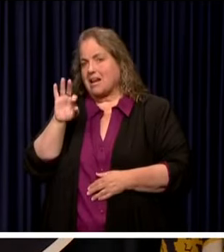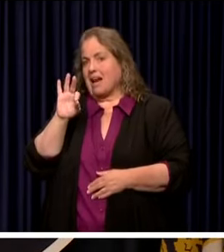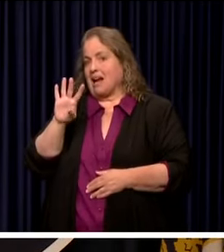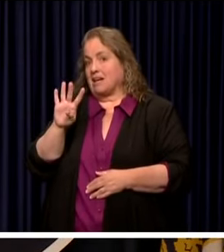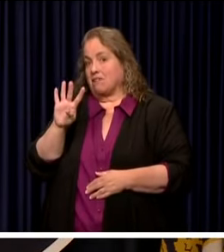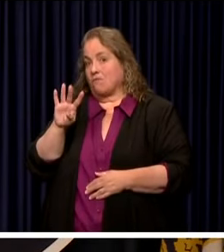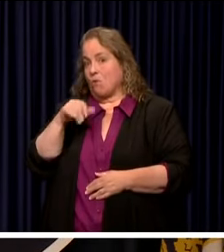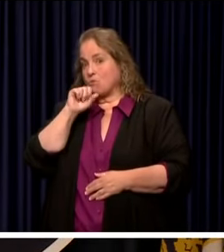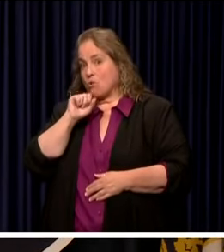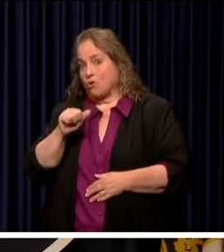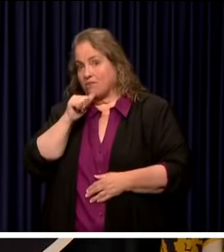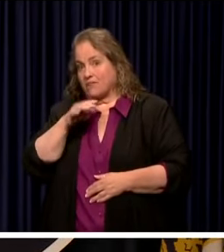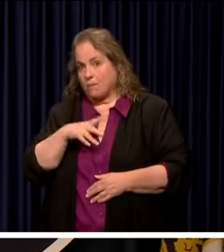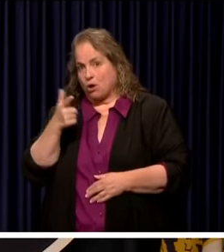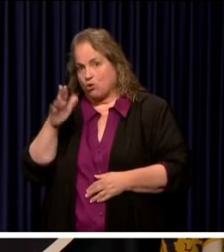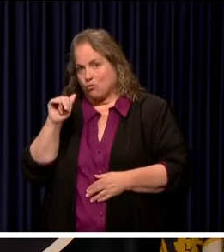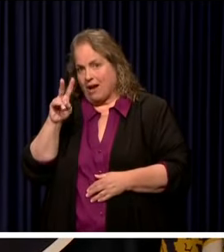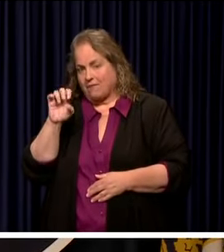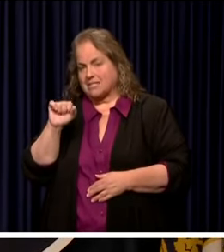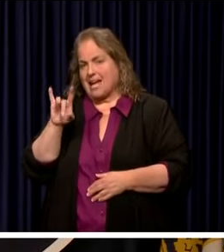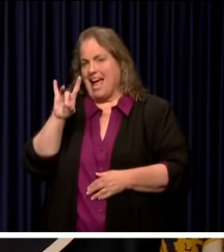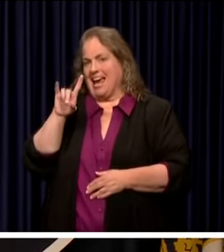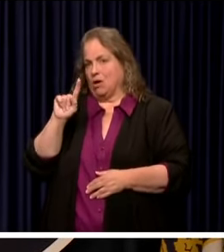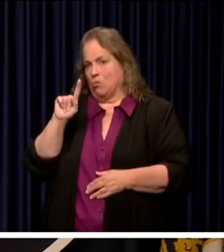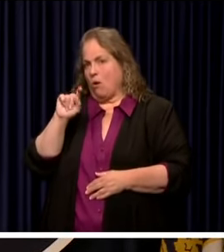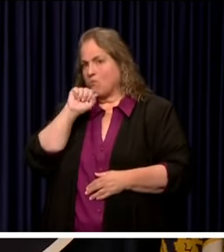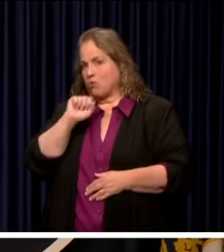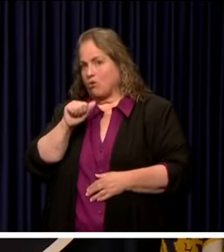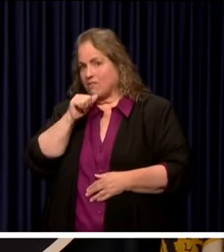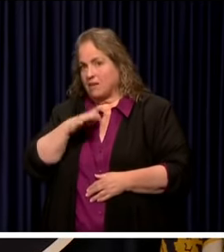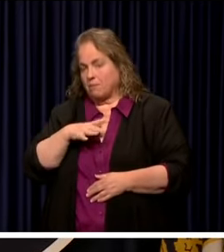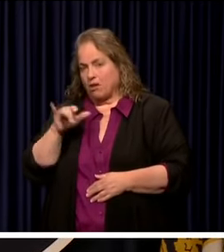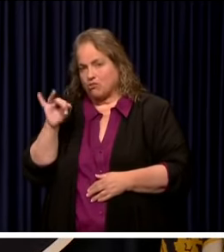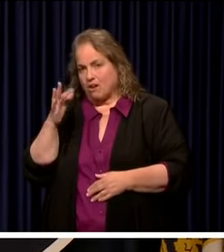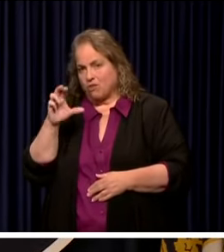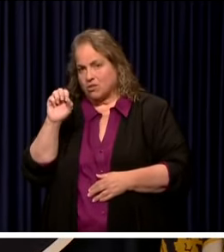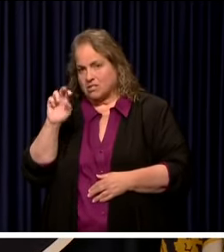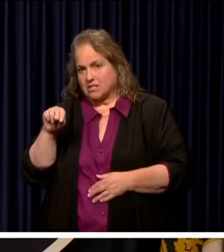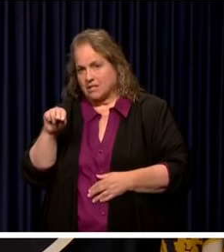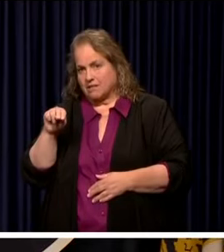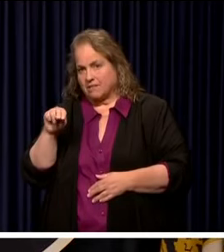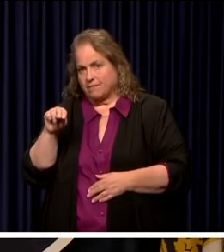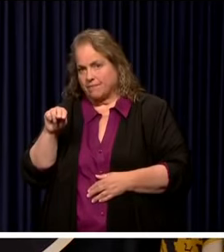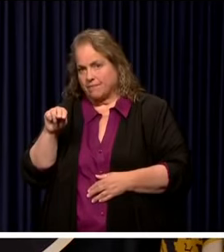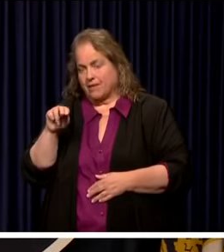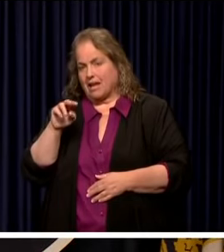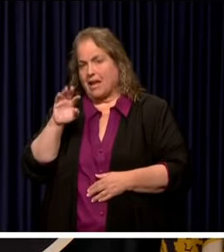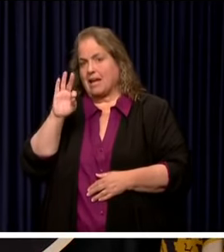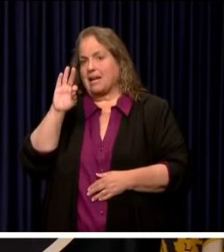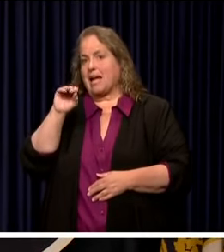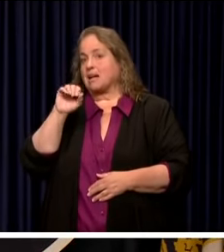THIS SAFELY. WE'VE GOT TO MOVE FORWARD SAFELY.